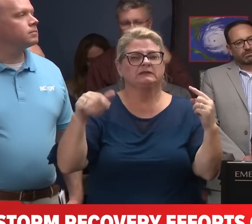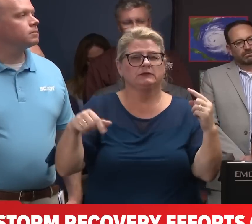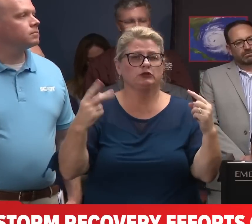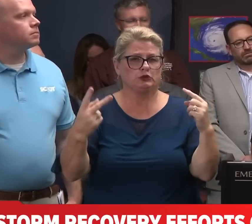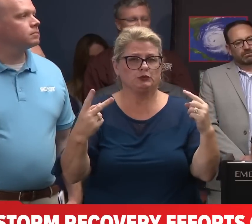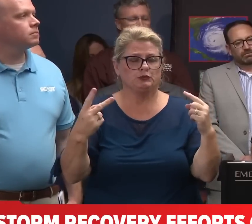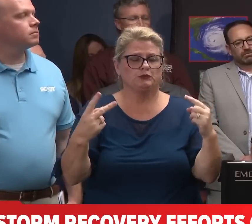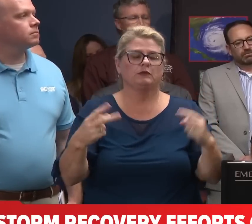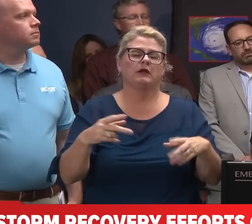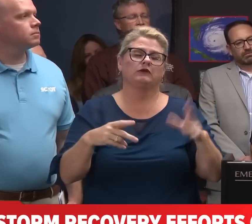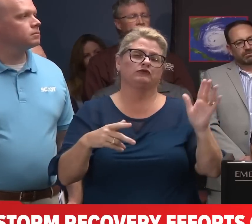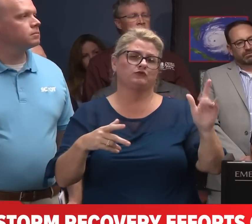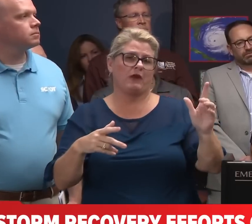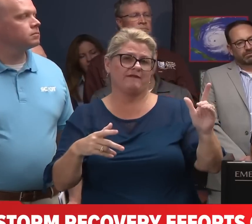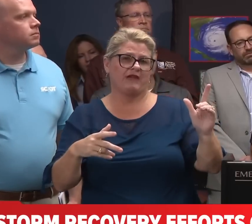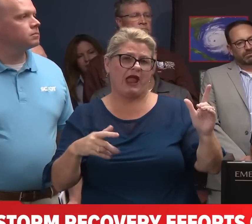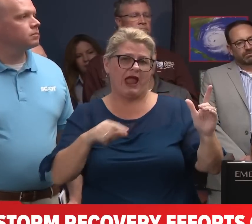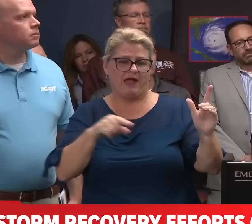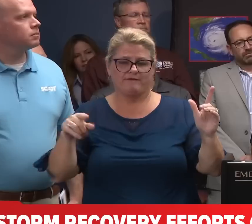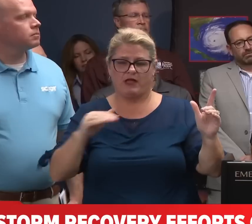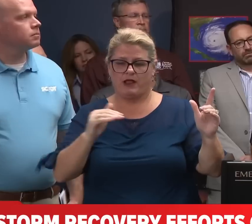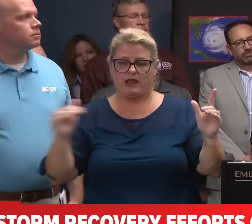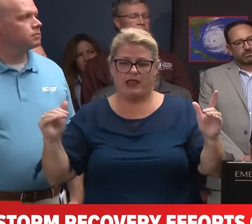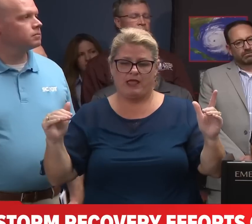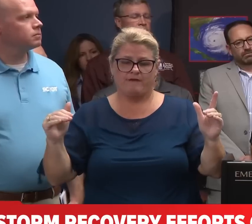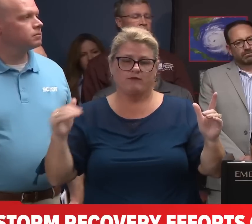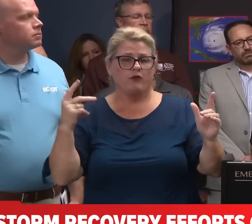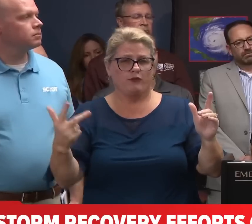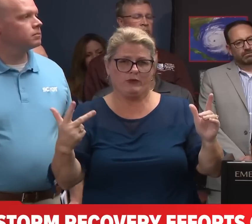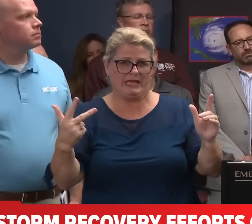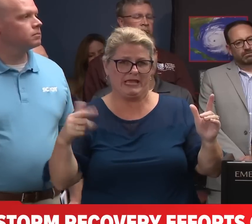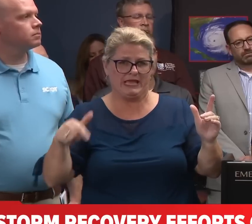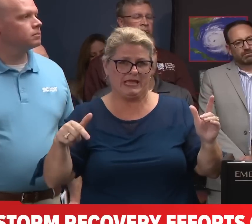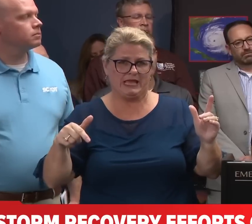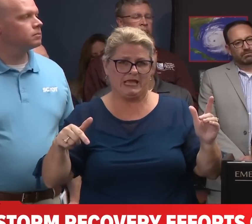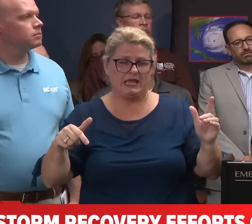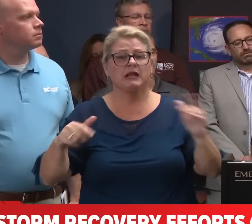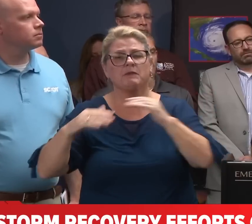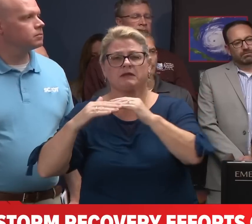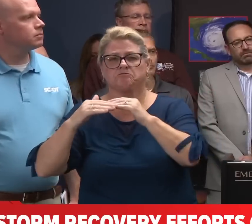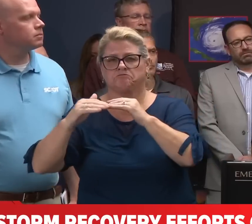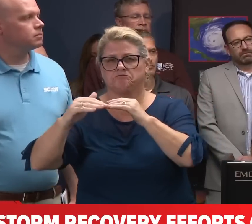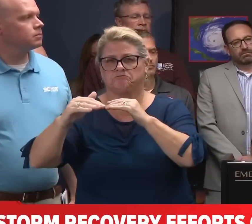and 25 are at operating condition three which is steady state operations.